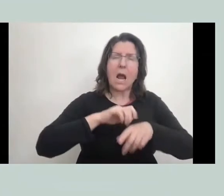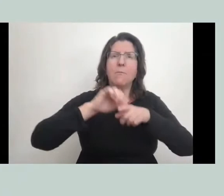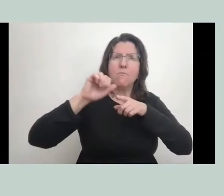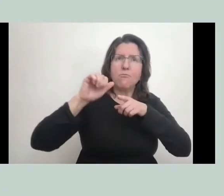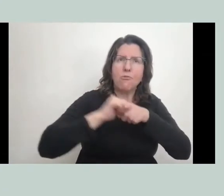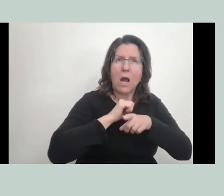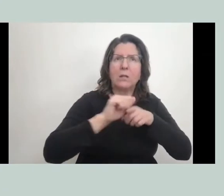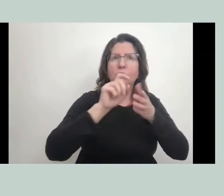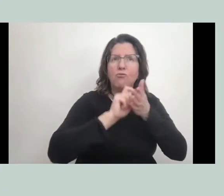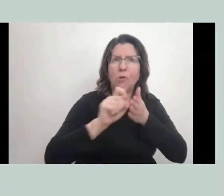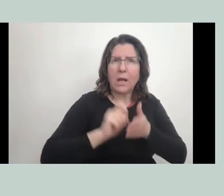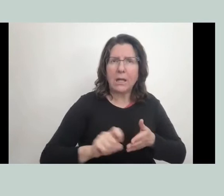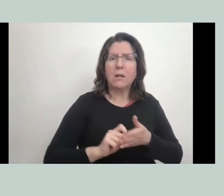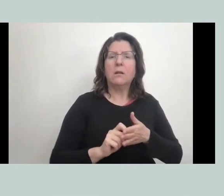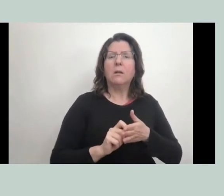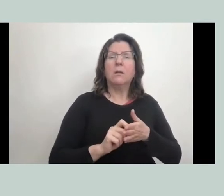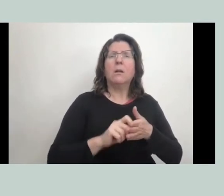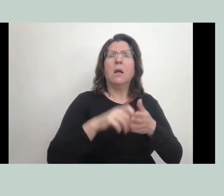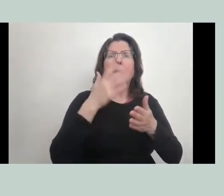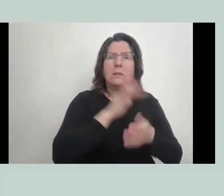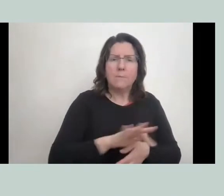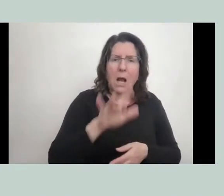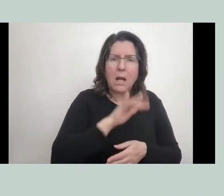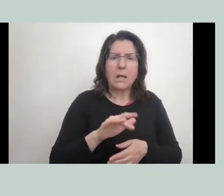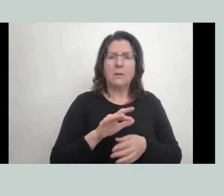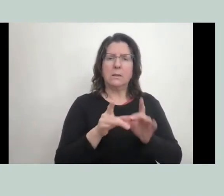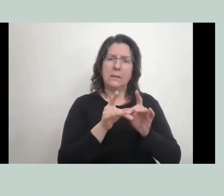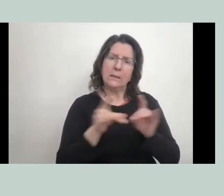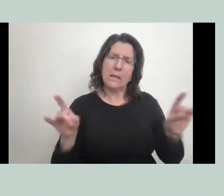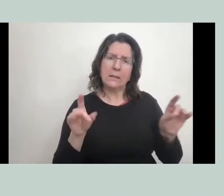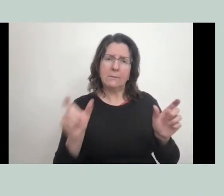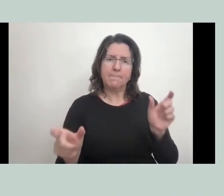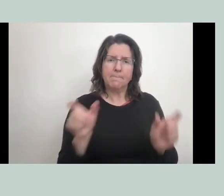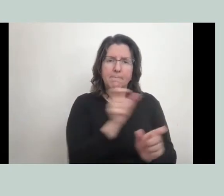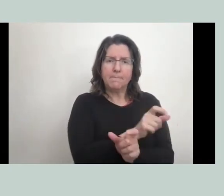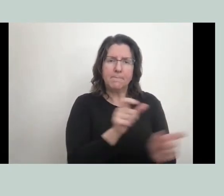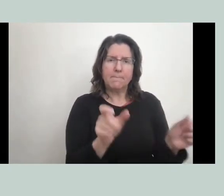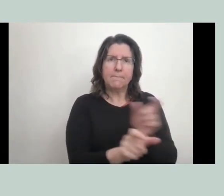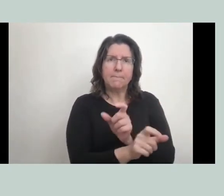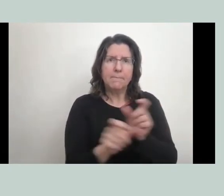We need to provide students time to write, daily. The teacher guides them towards fluency in: